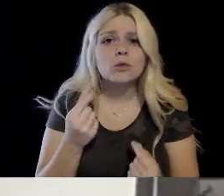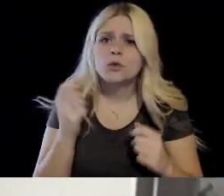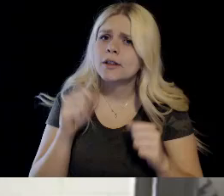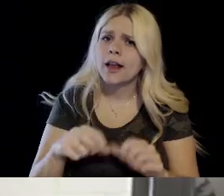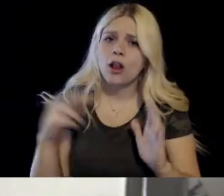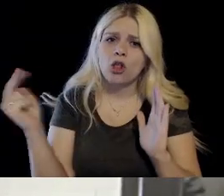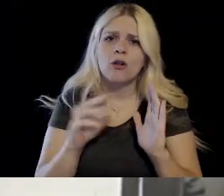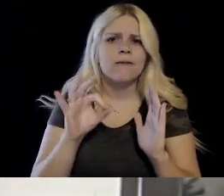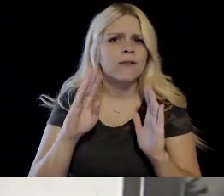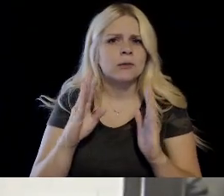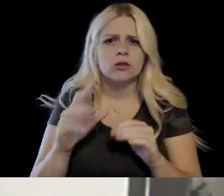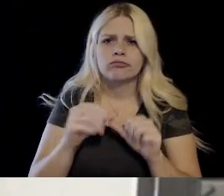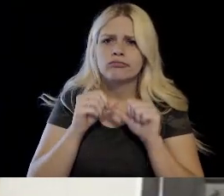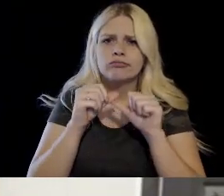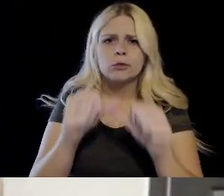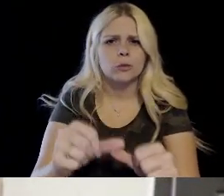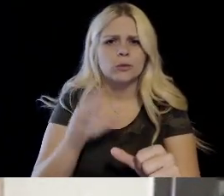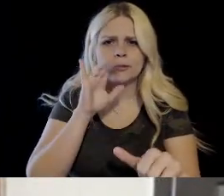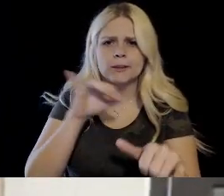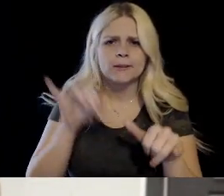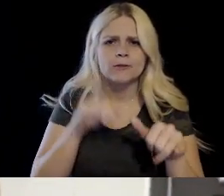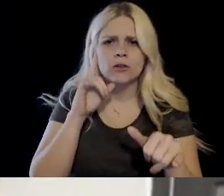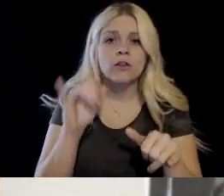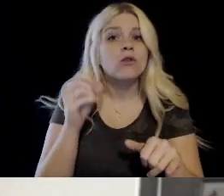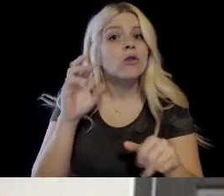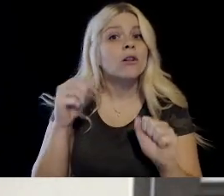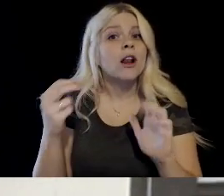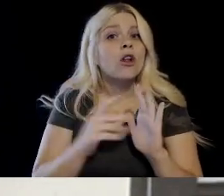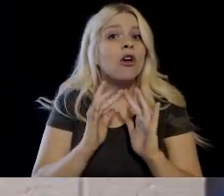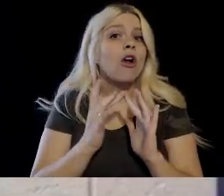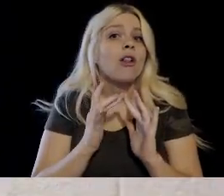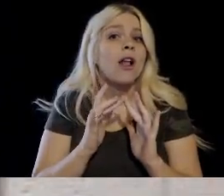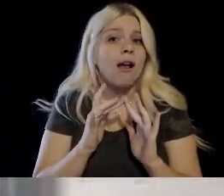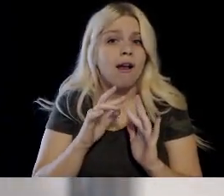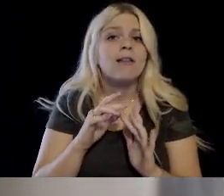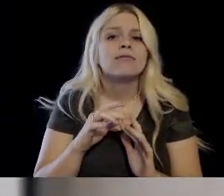type in Utah's Hogle Zoo. So we're talking bears. That's how you know this gal, right